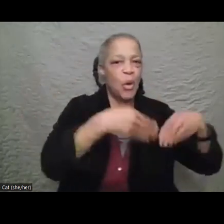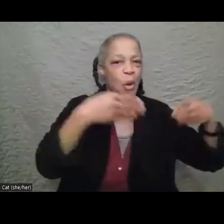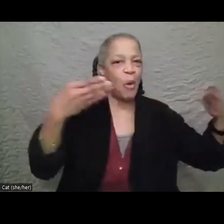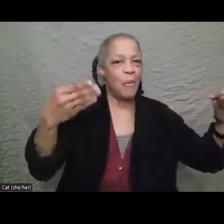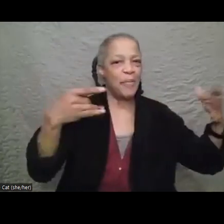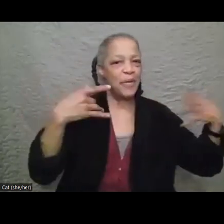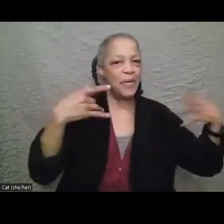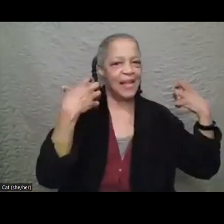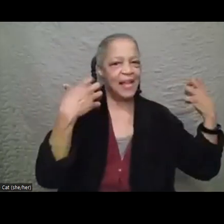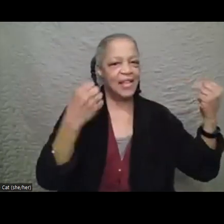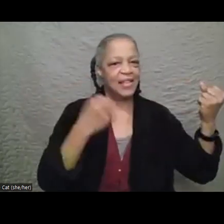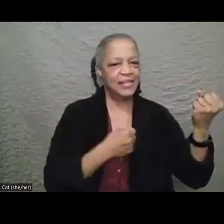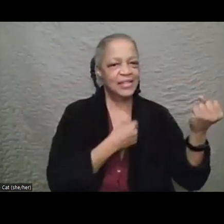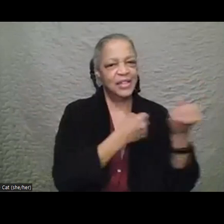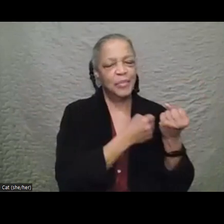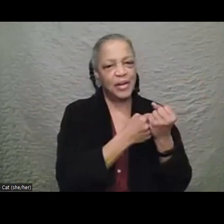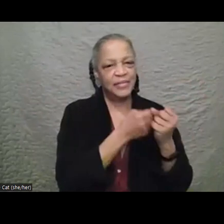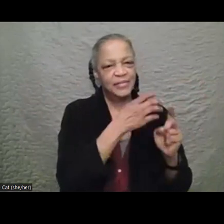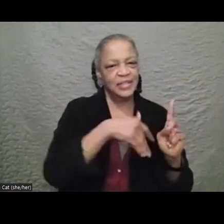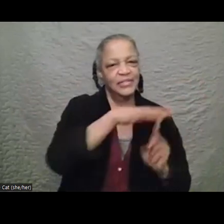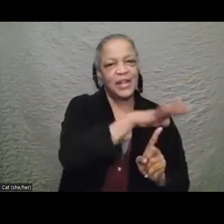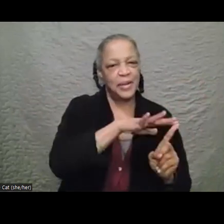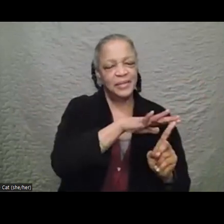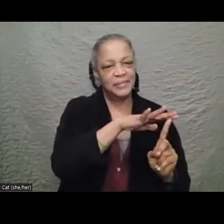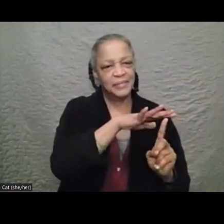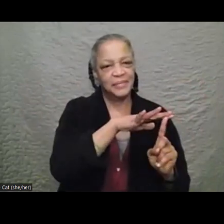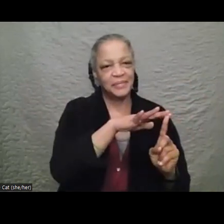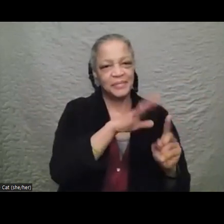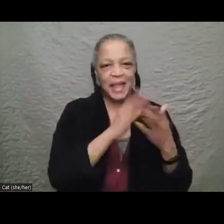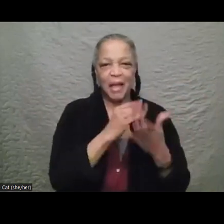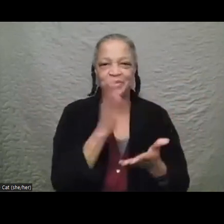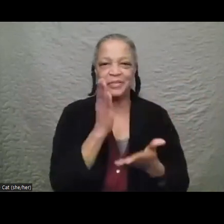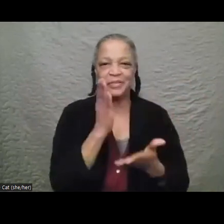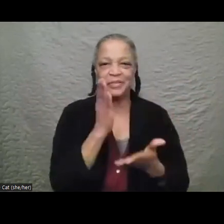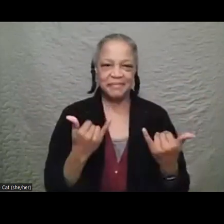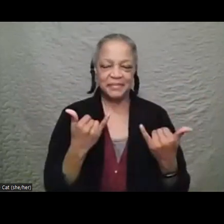and supportive environment . I will end here.